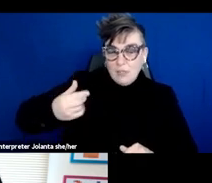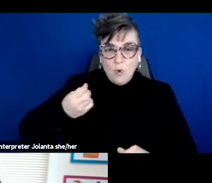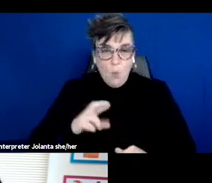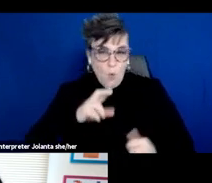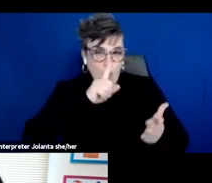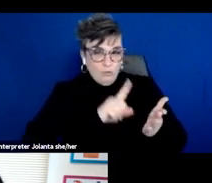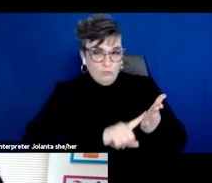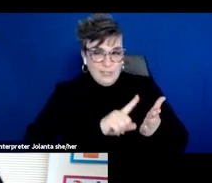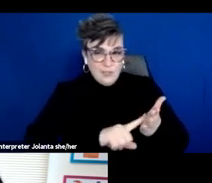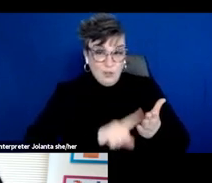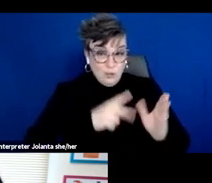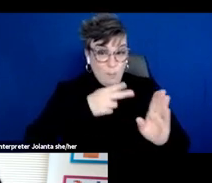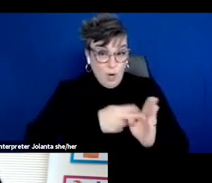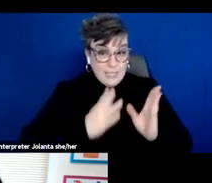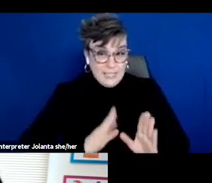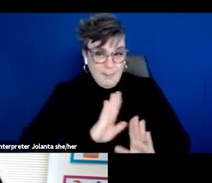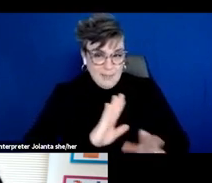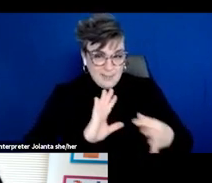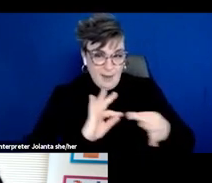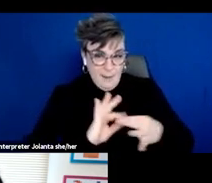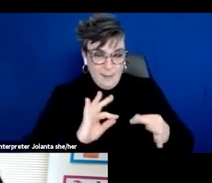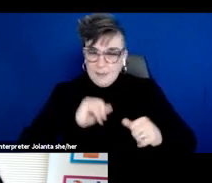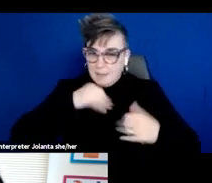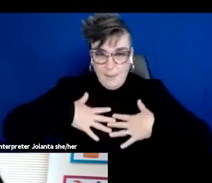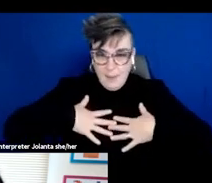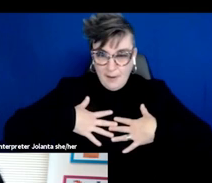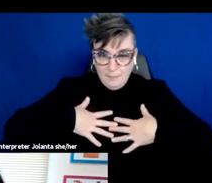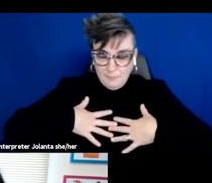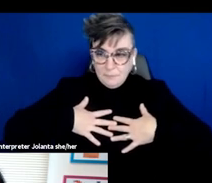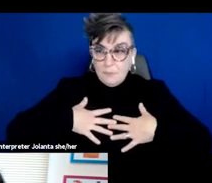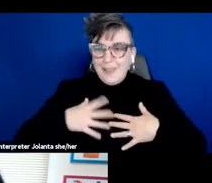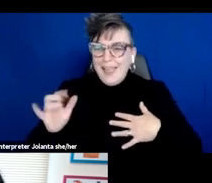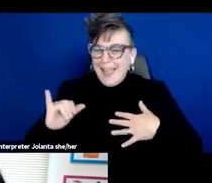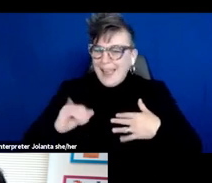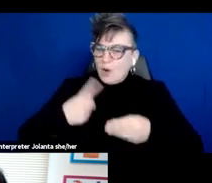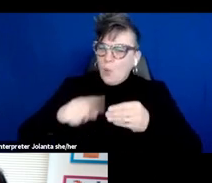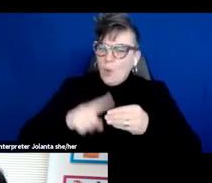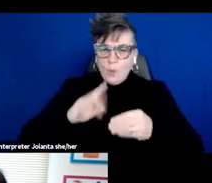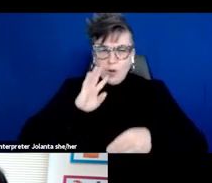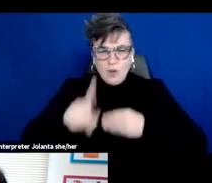have worked with. Additionally, when we are talking about the perinatal period, I acknowledge